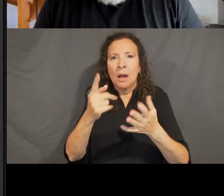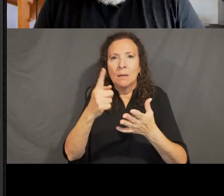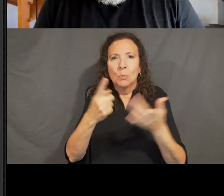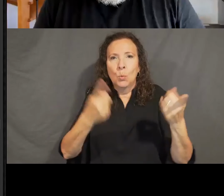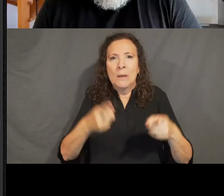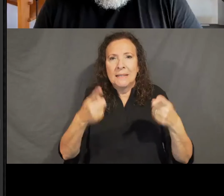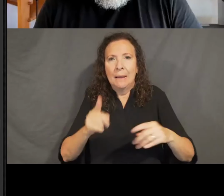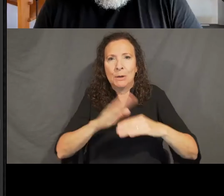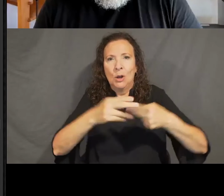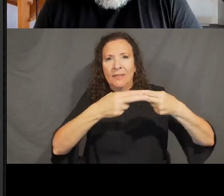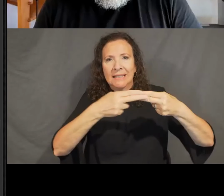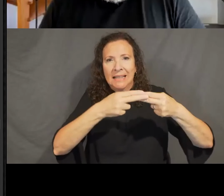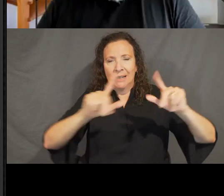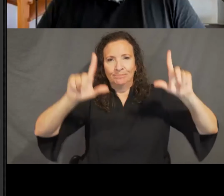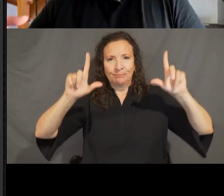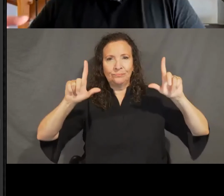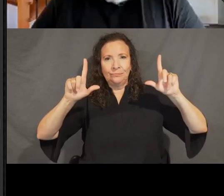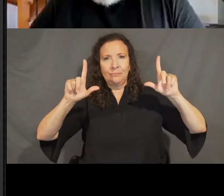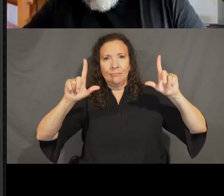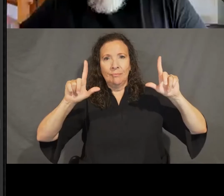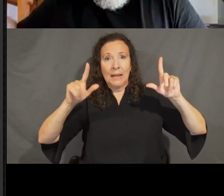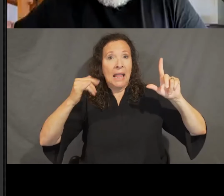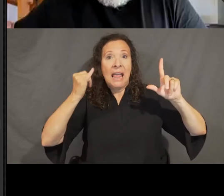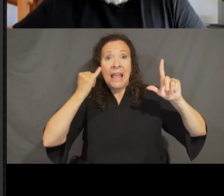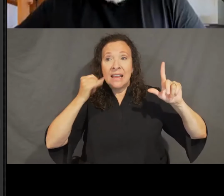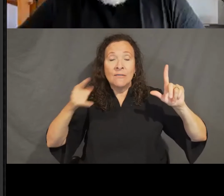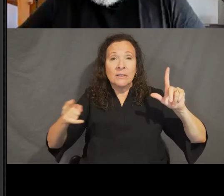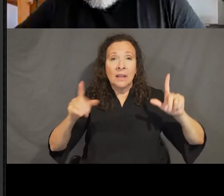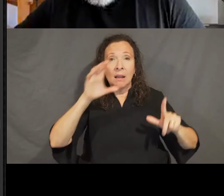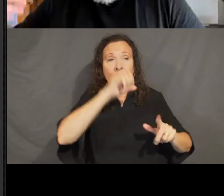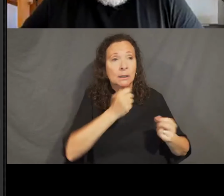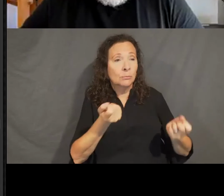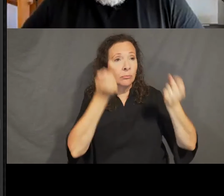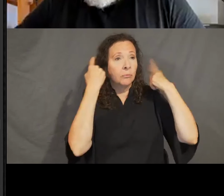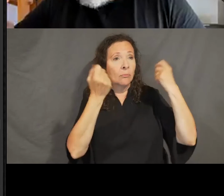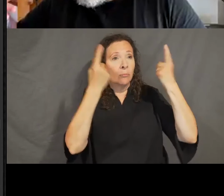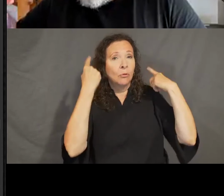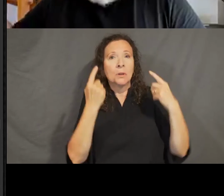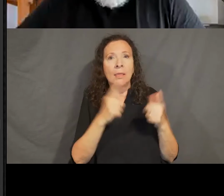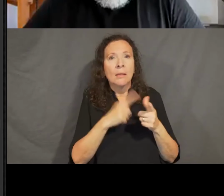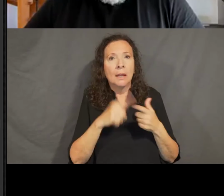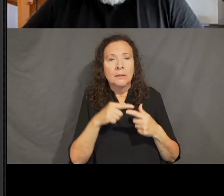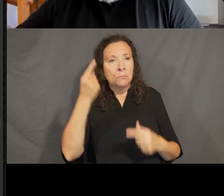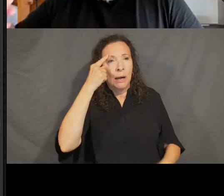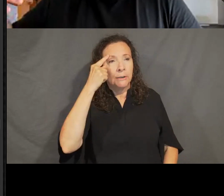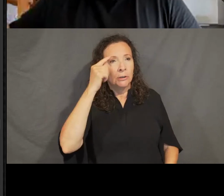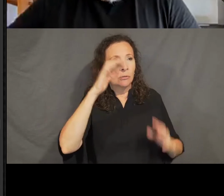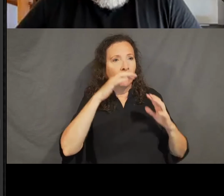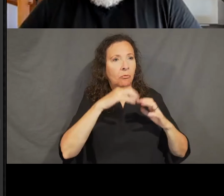They get frustrated, they take out their phone, they do other things.